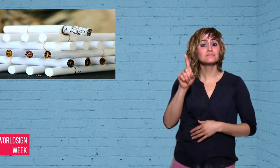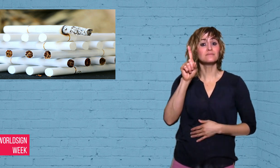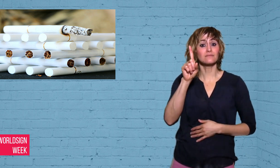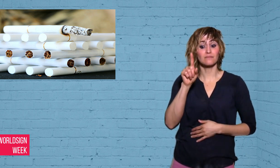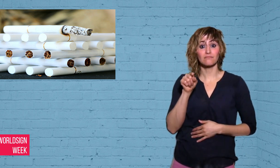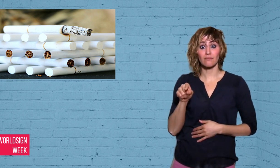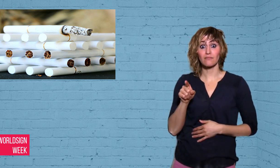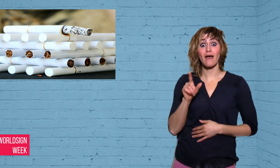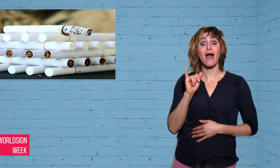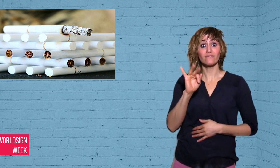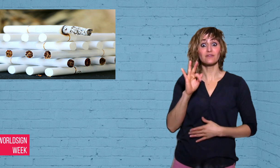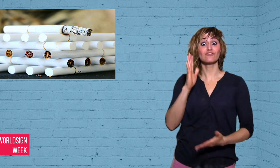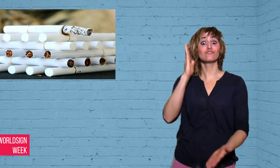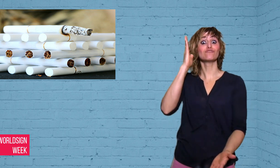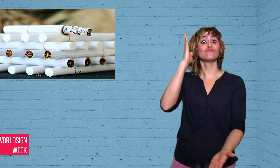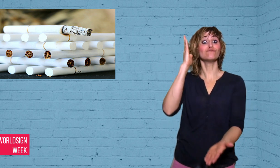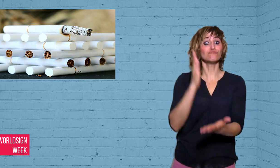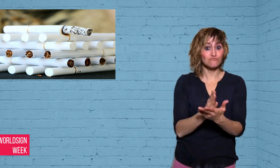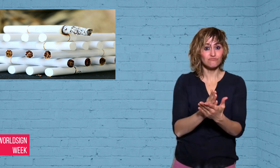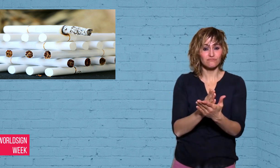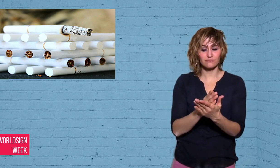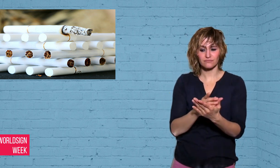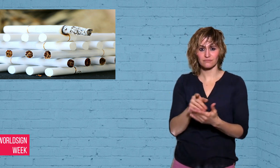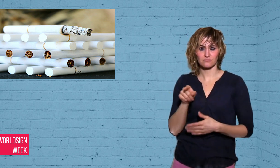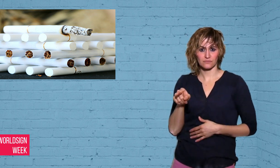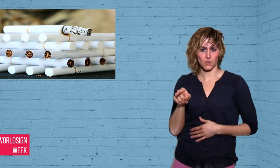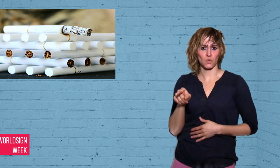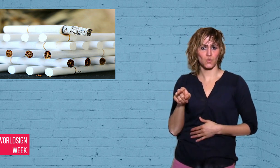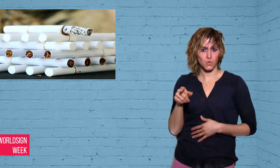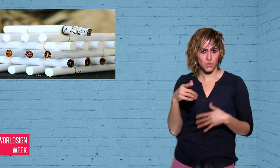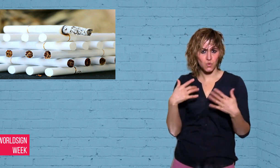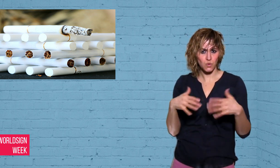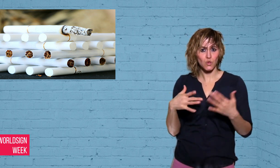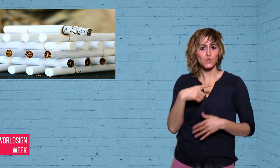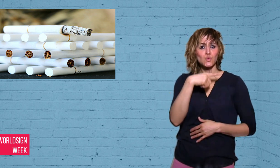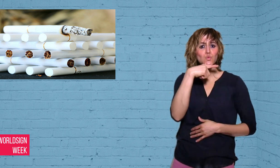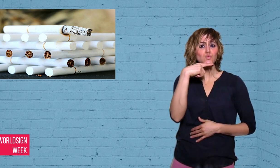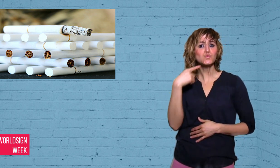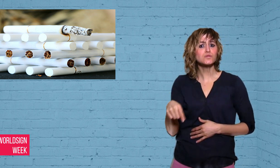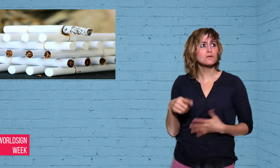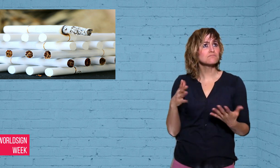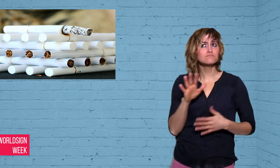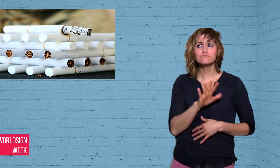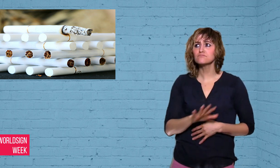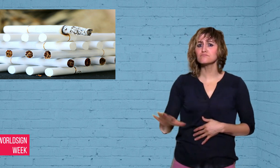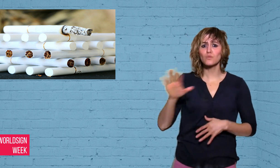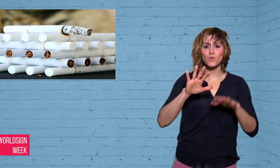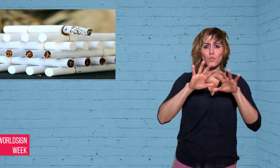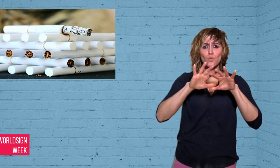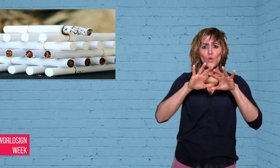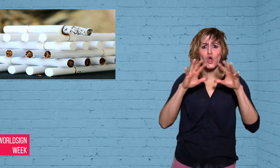buying illegal drugs.